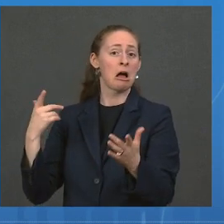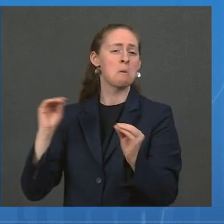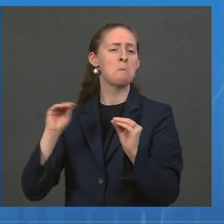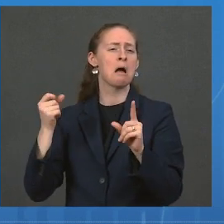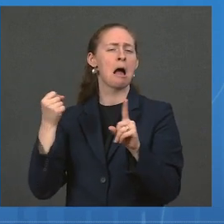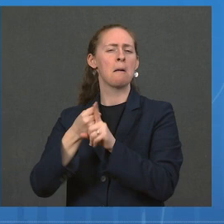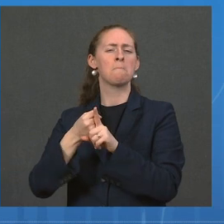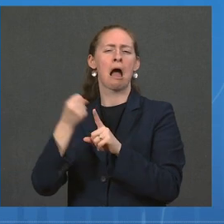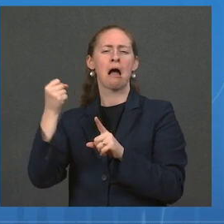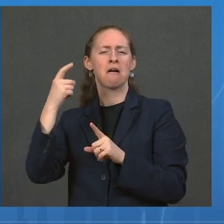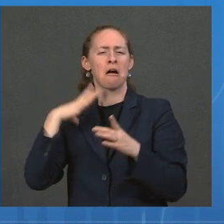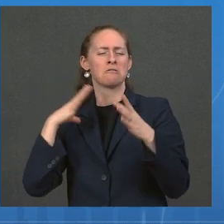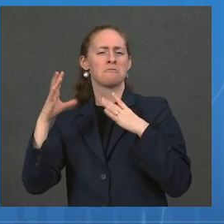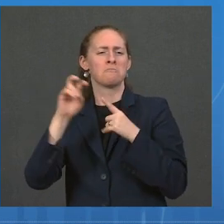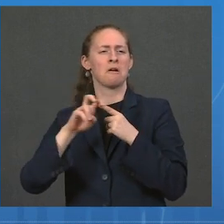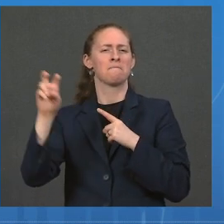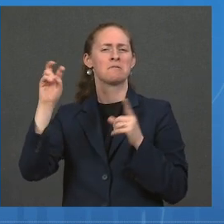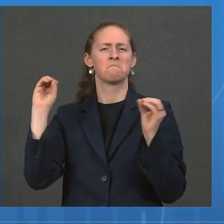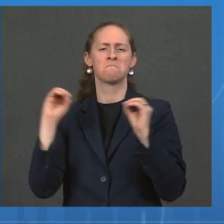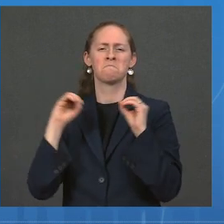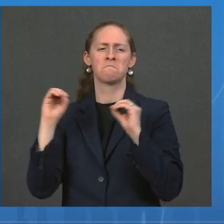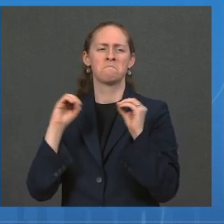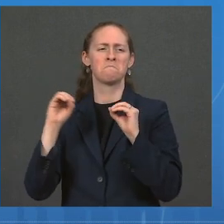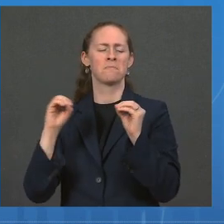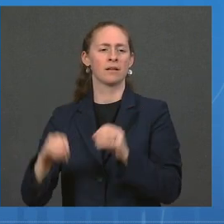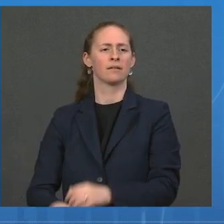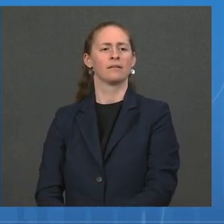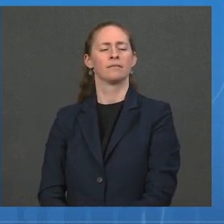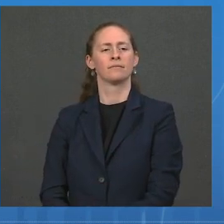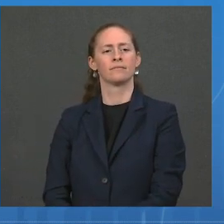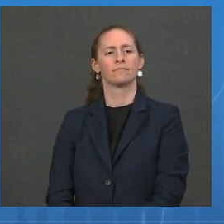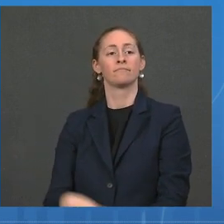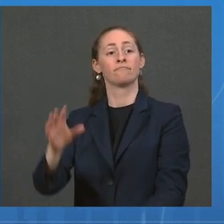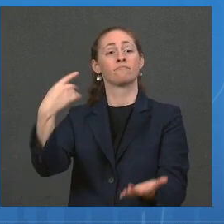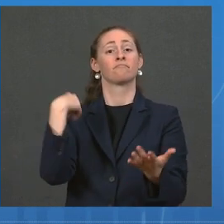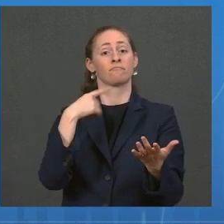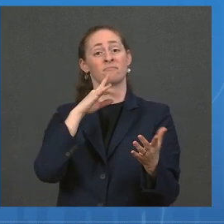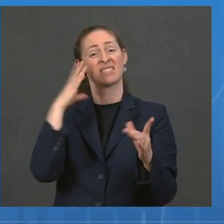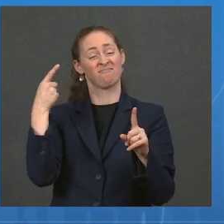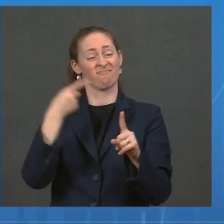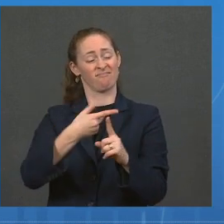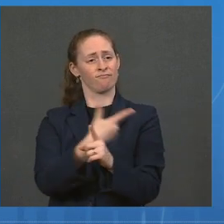First, as we talked about, vaccination requirements work. They've increased vaccination rates